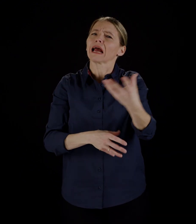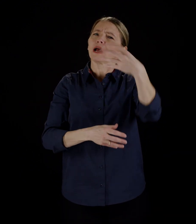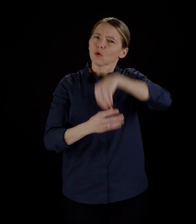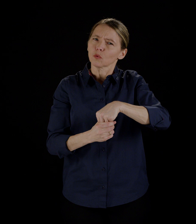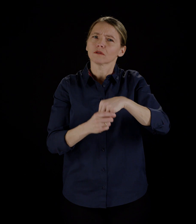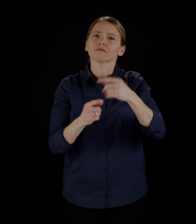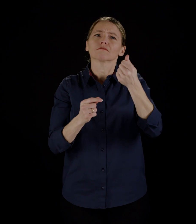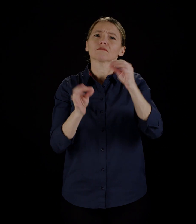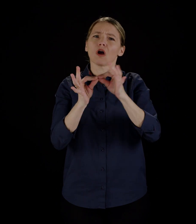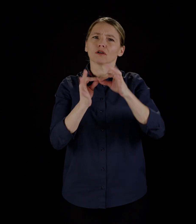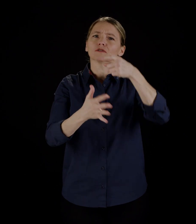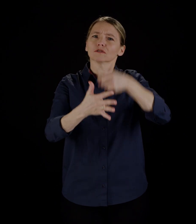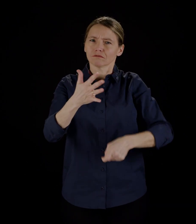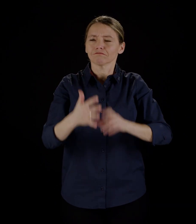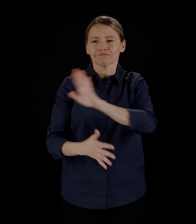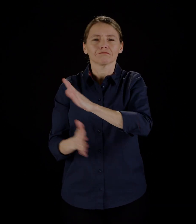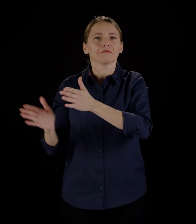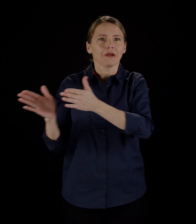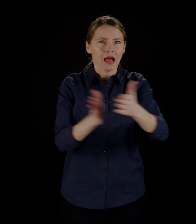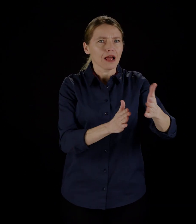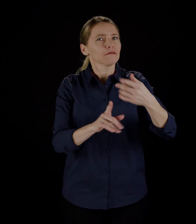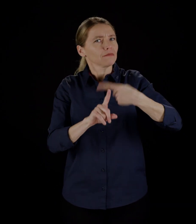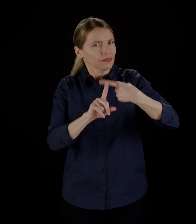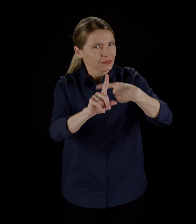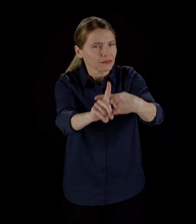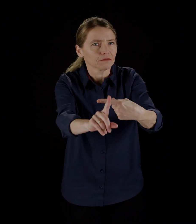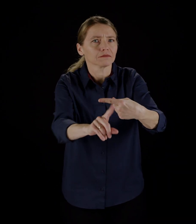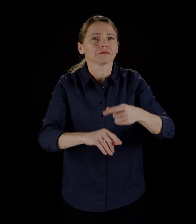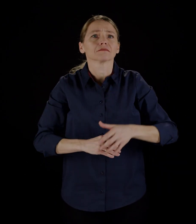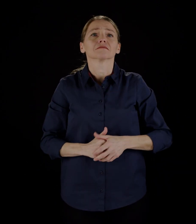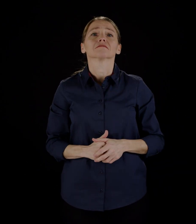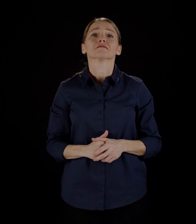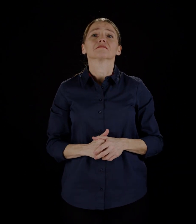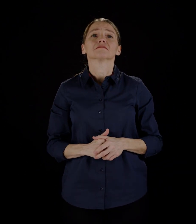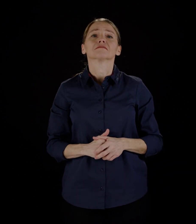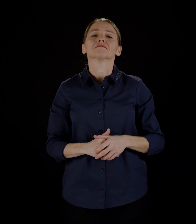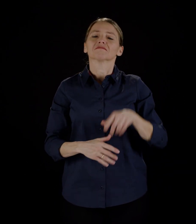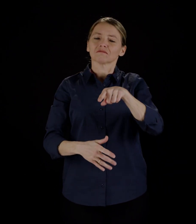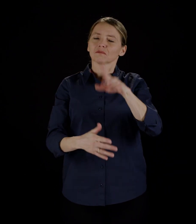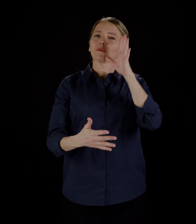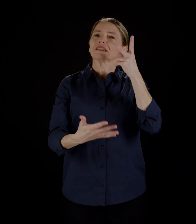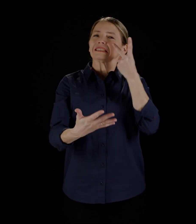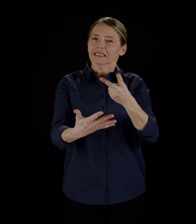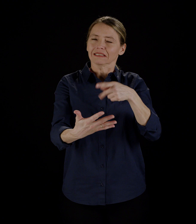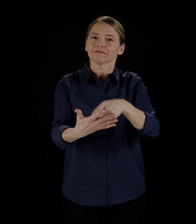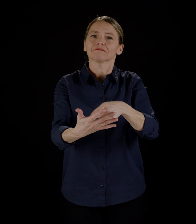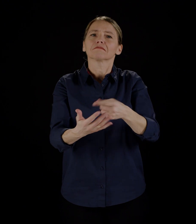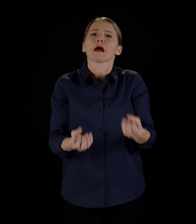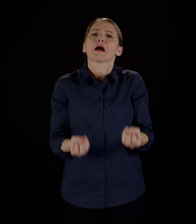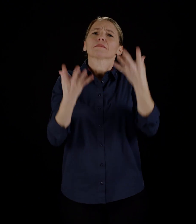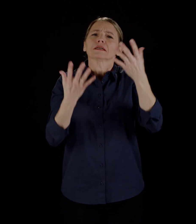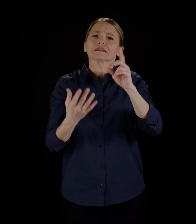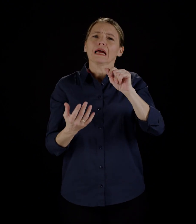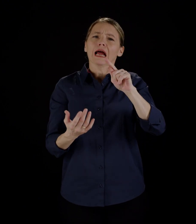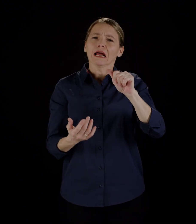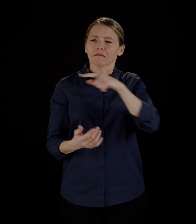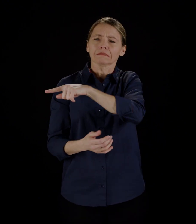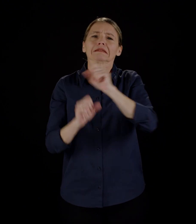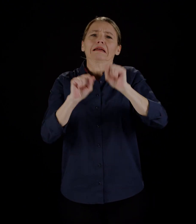This will typically indicate how much data they can use during a billing period before data overage fees apply.